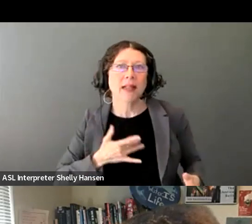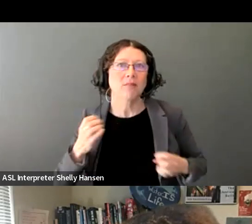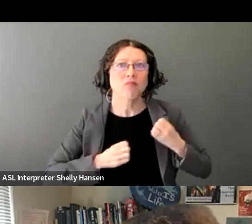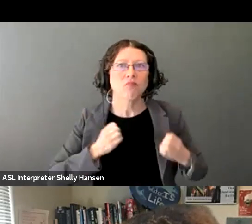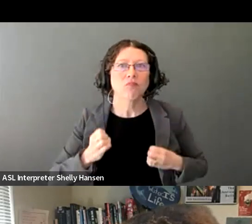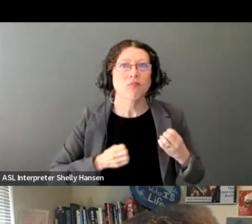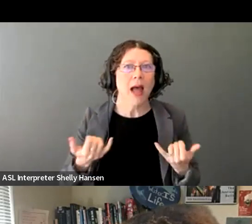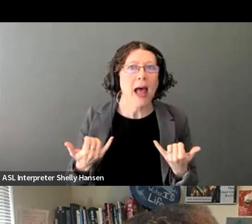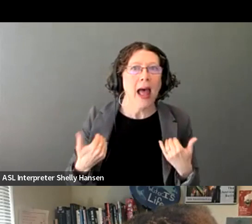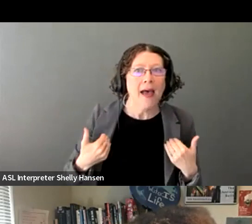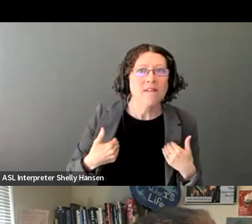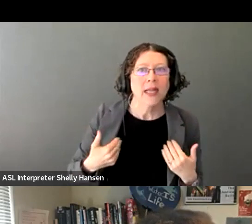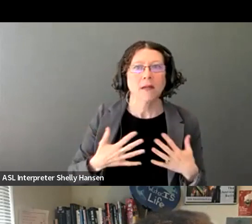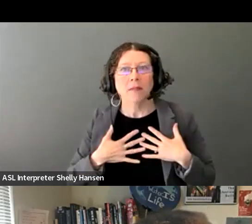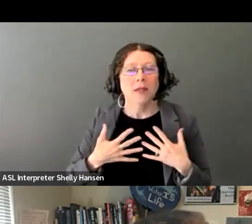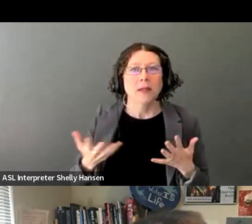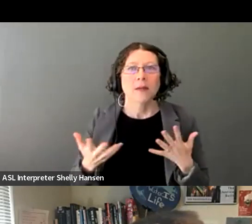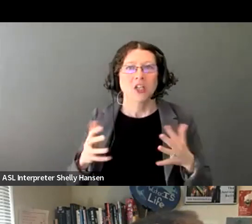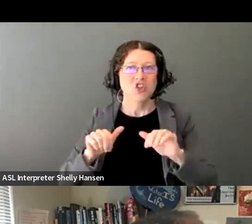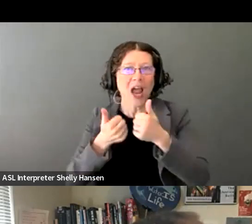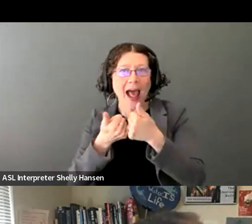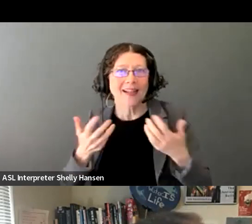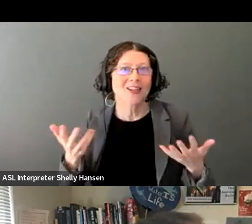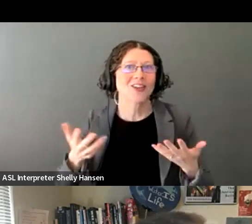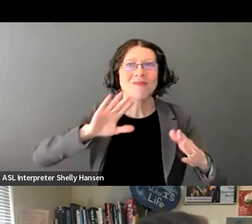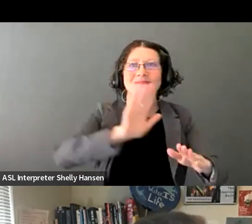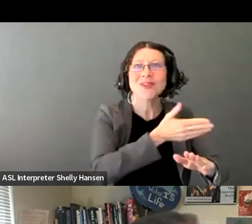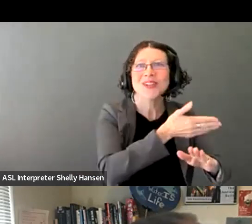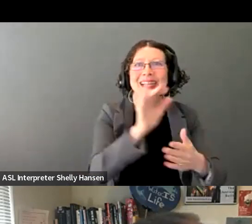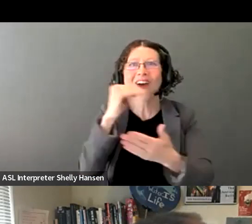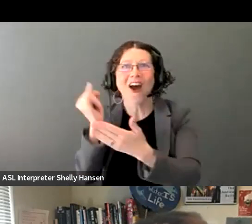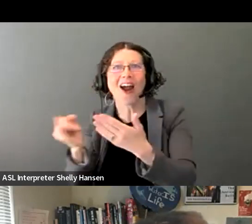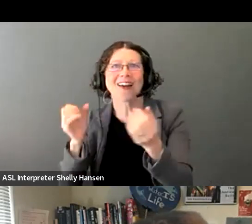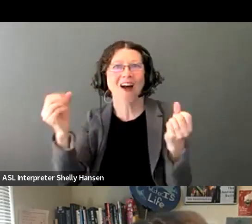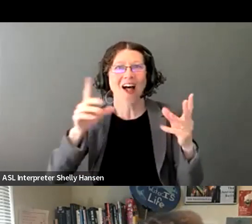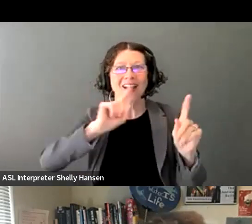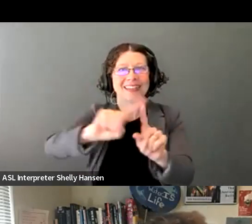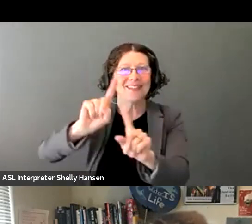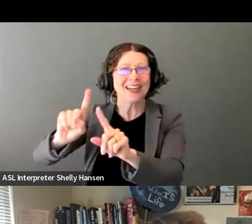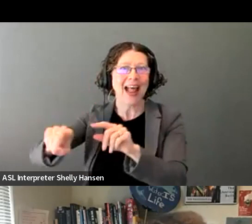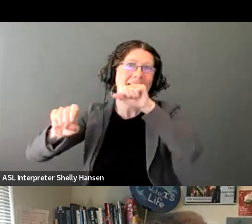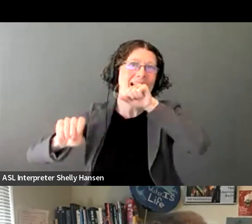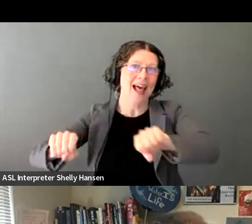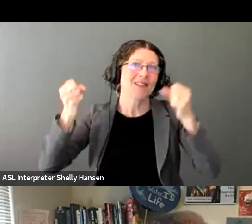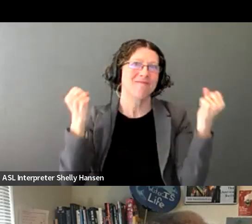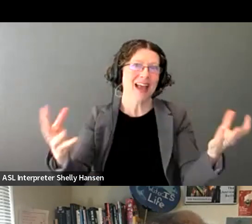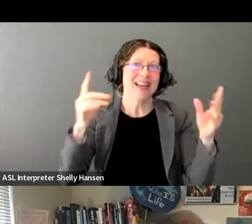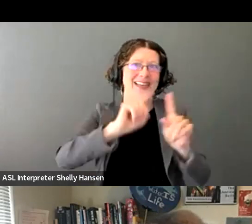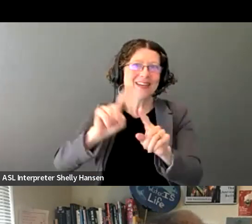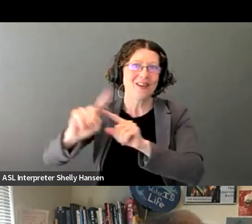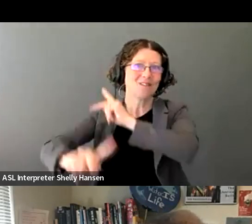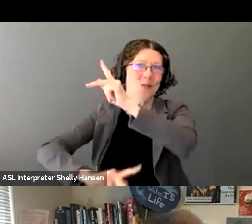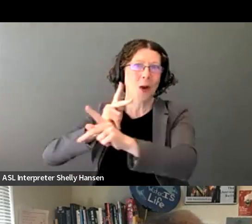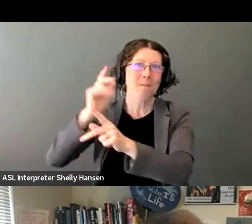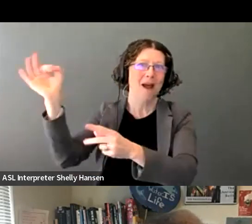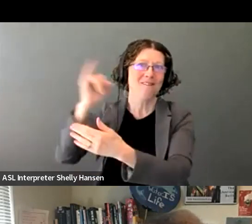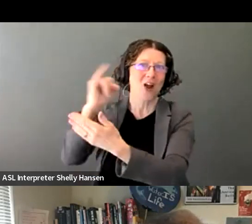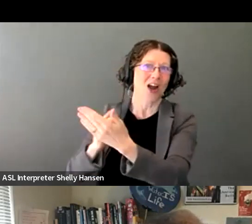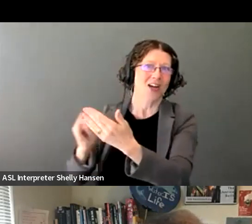You know, music and art, all different -- I love many different forms of art, so arranging